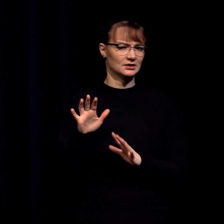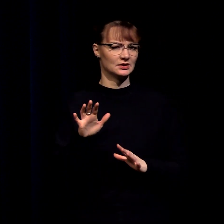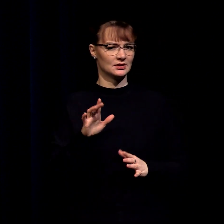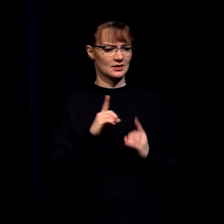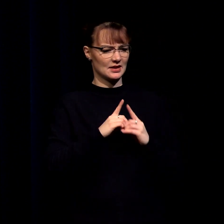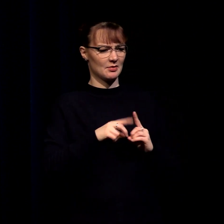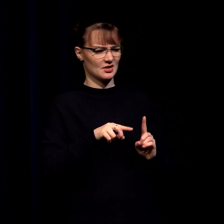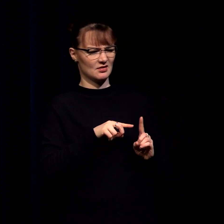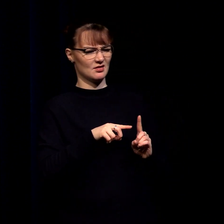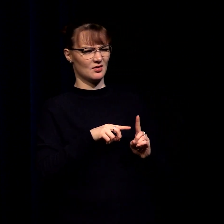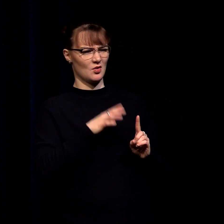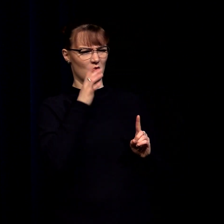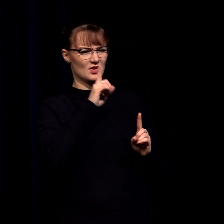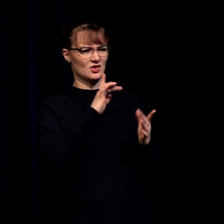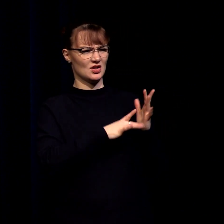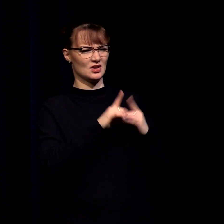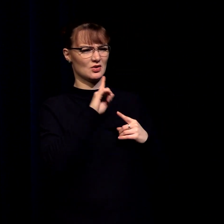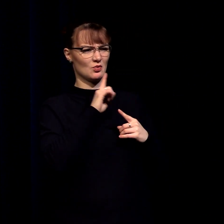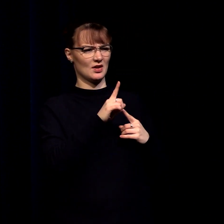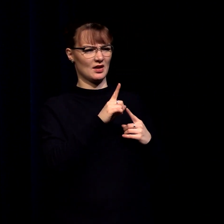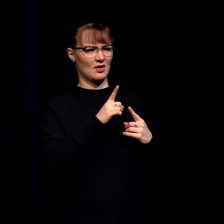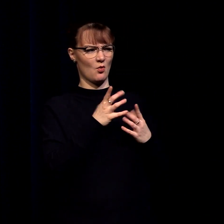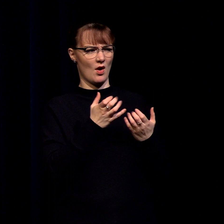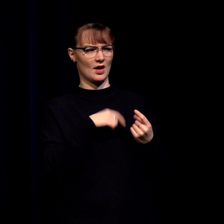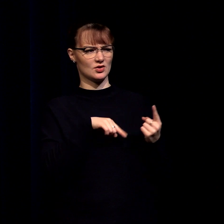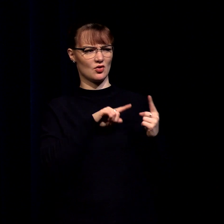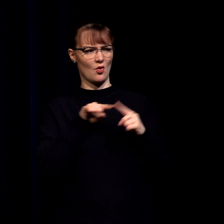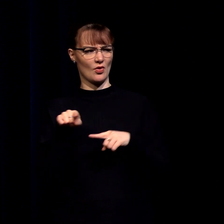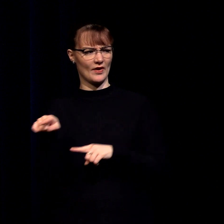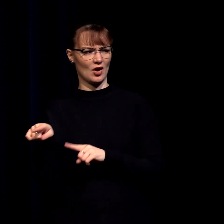Rabbi really take us over there is not his message as our future